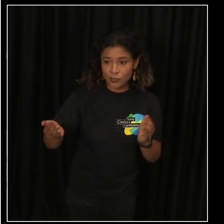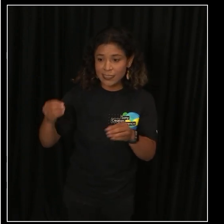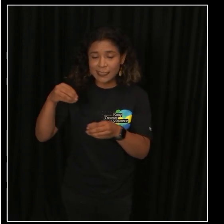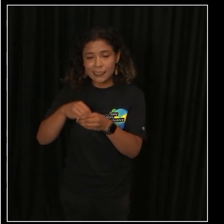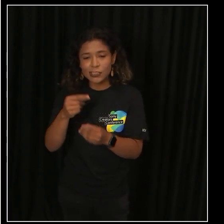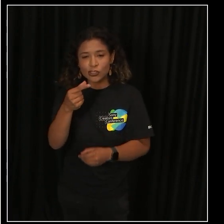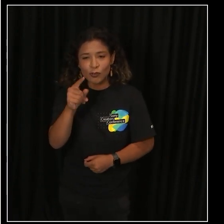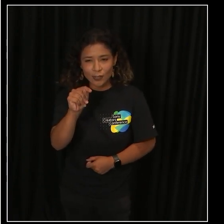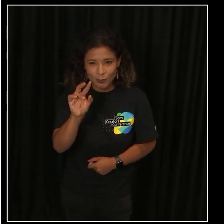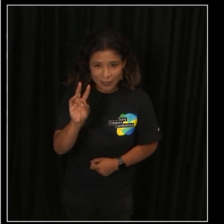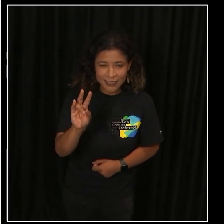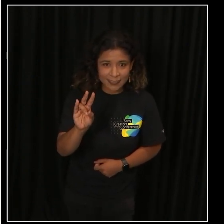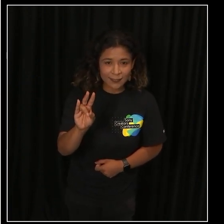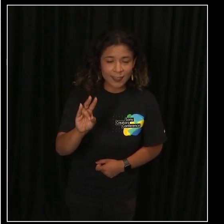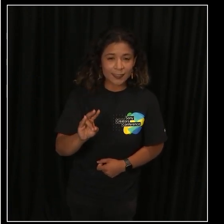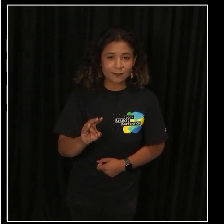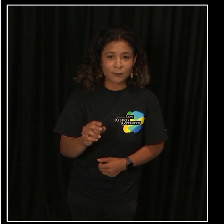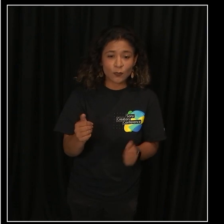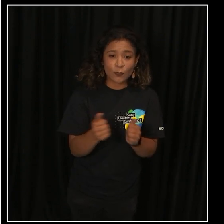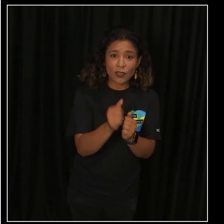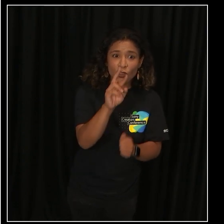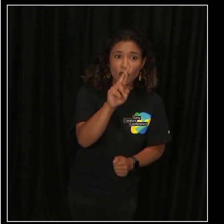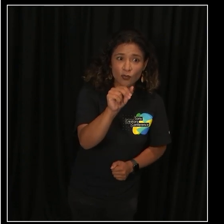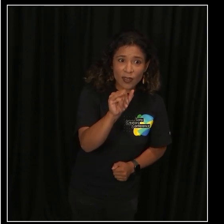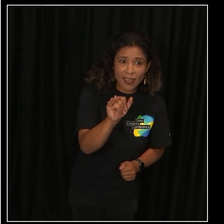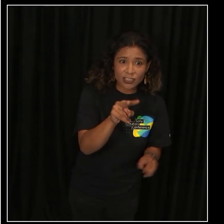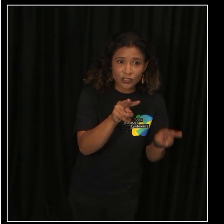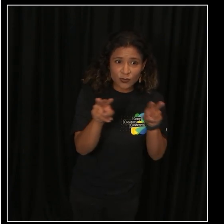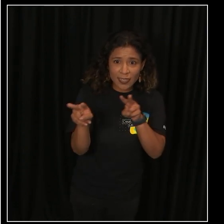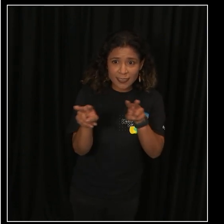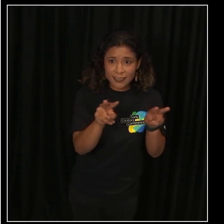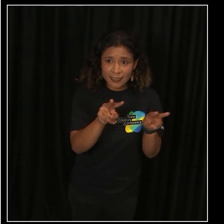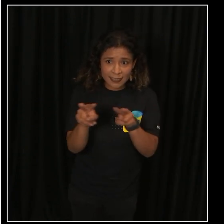before ray tracing had relativity low accuracy.